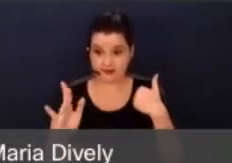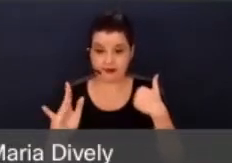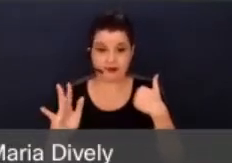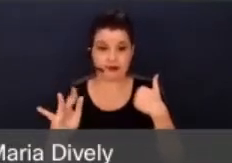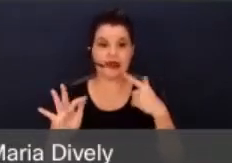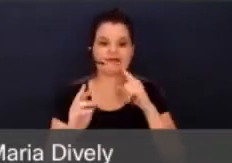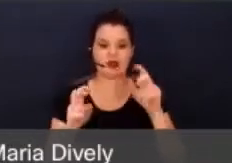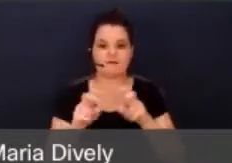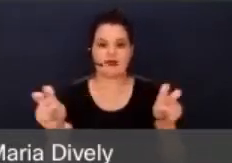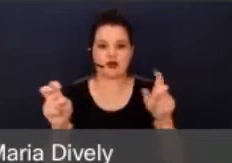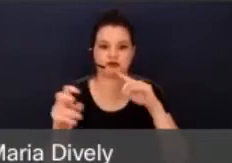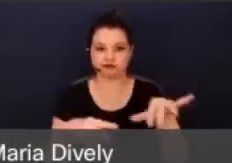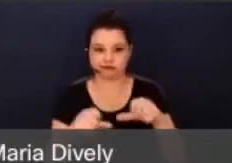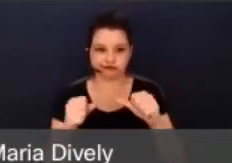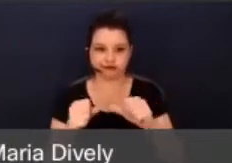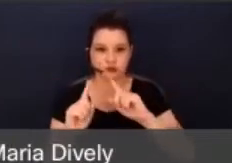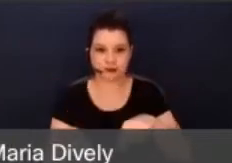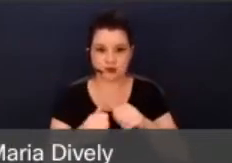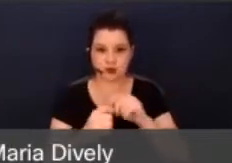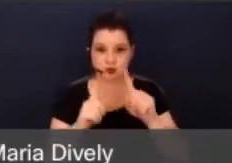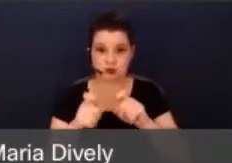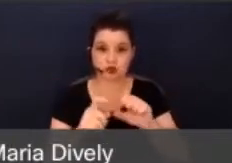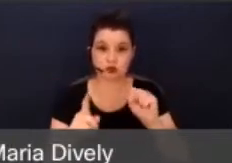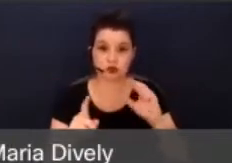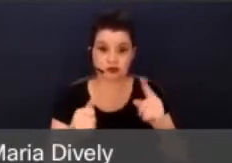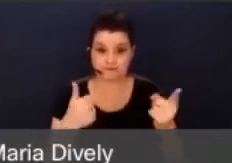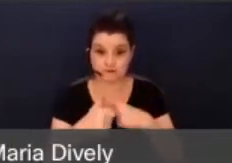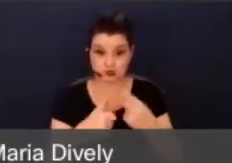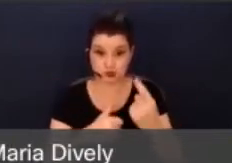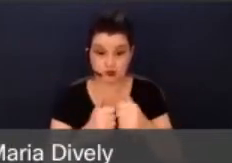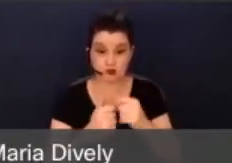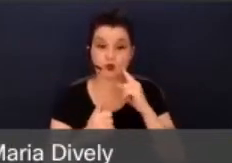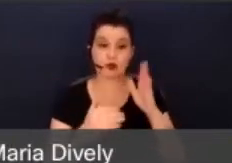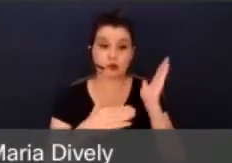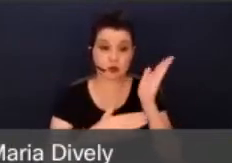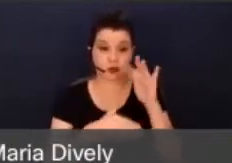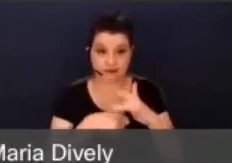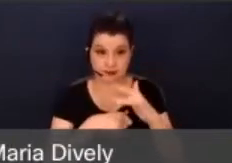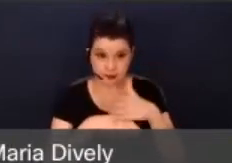our panelists will take those questions. So the first one was, will the presentation be available afterwards?